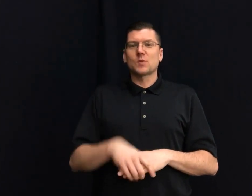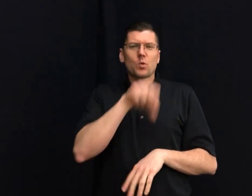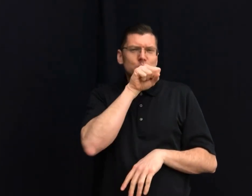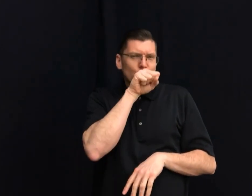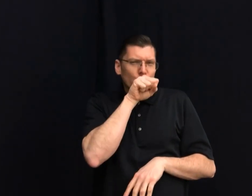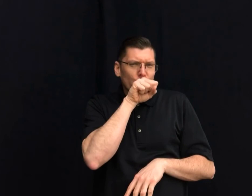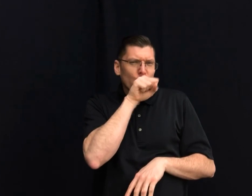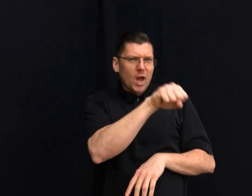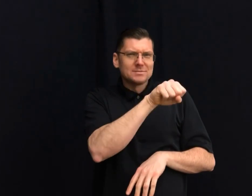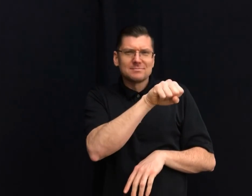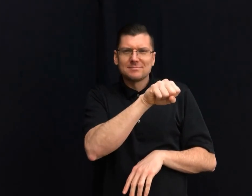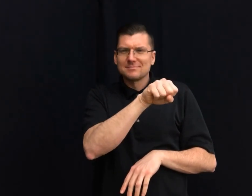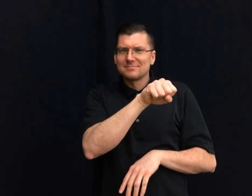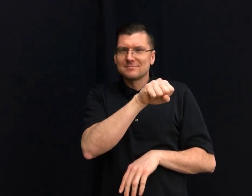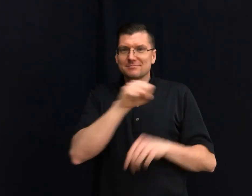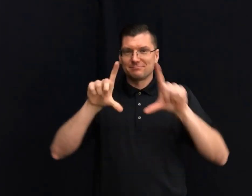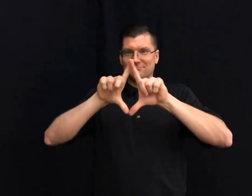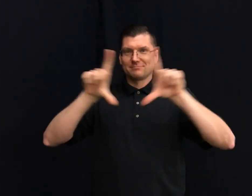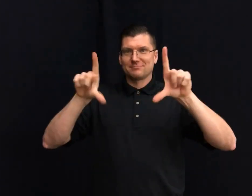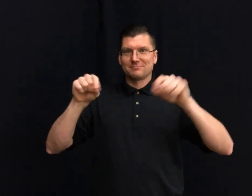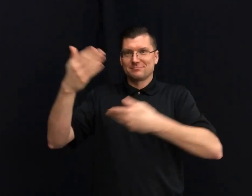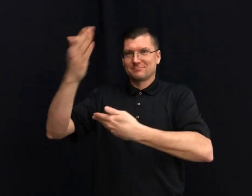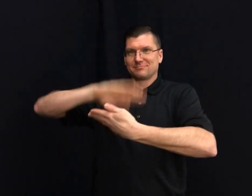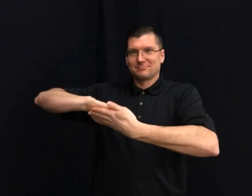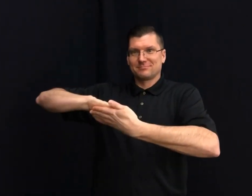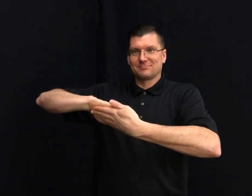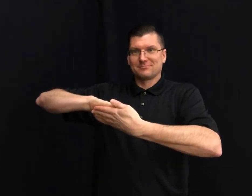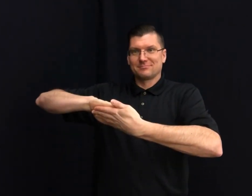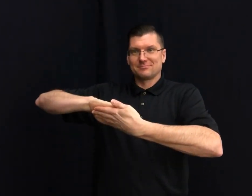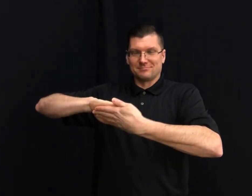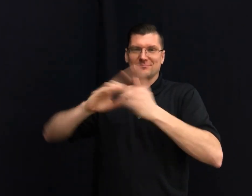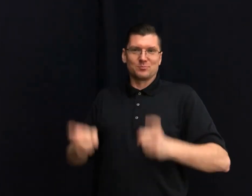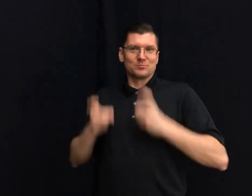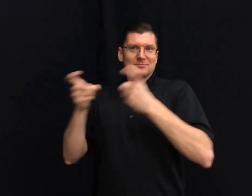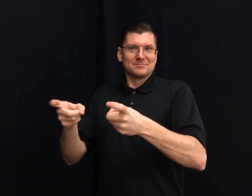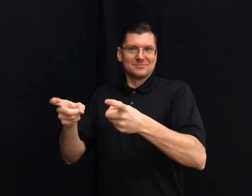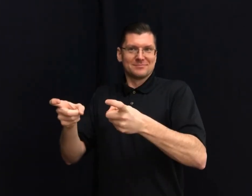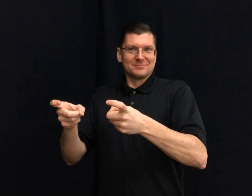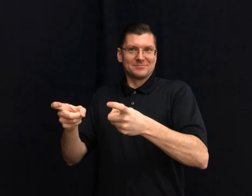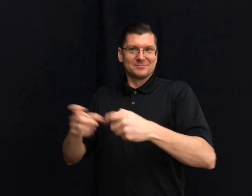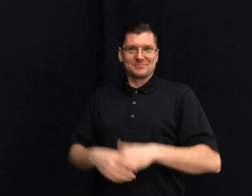( 19 )